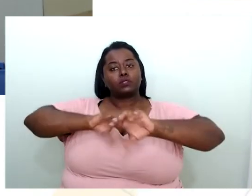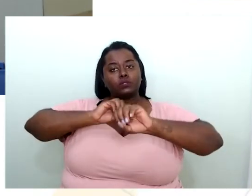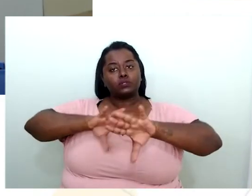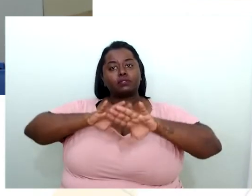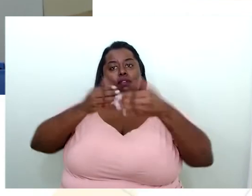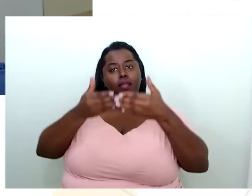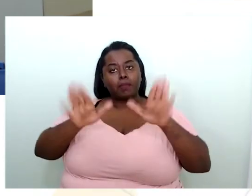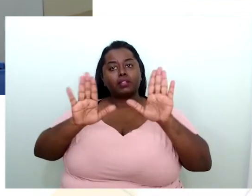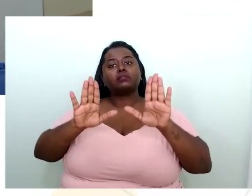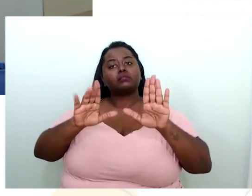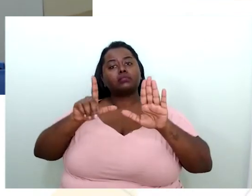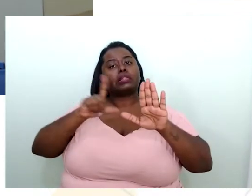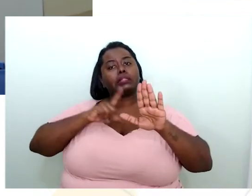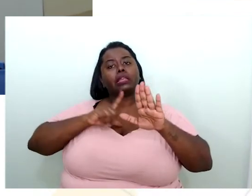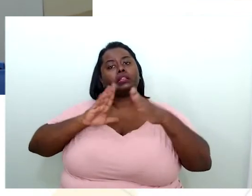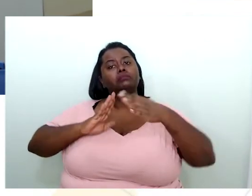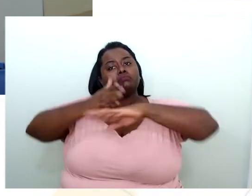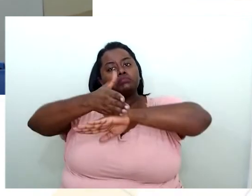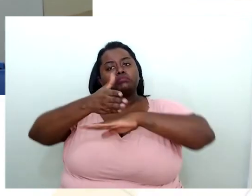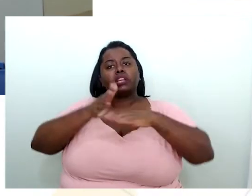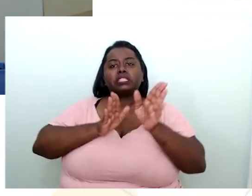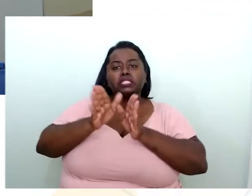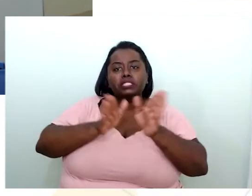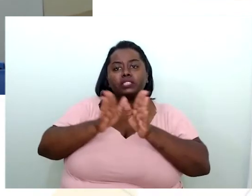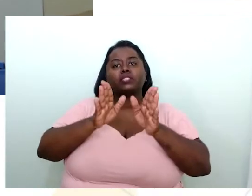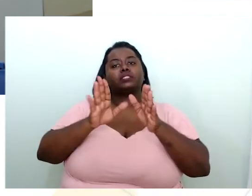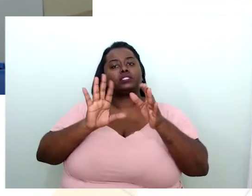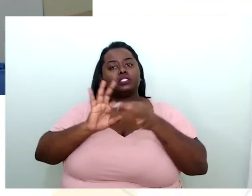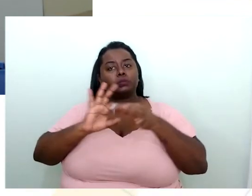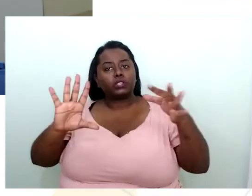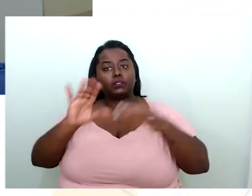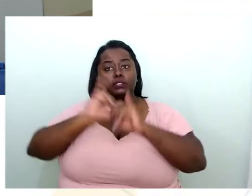again, open educational resources is something that is accessible and